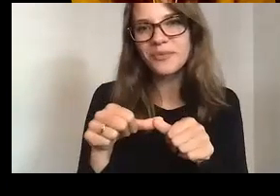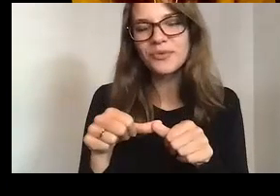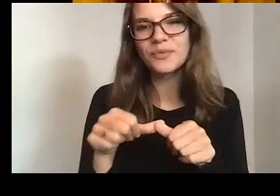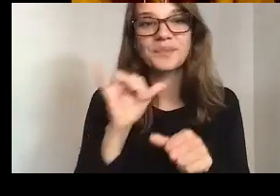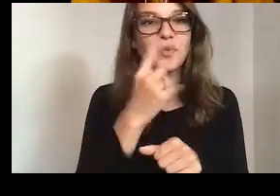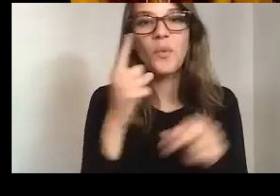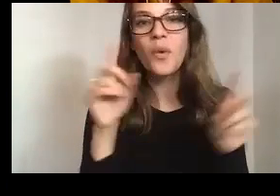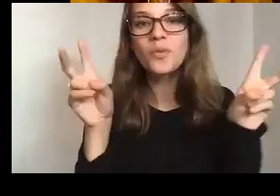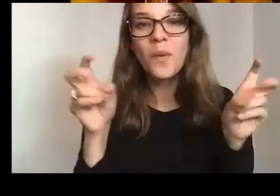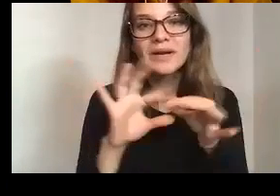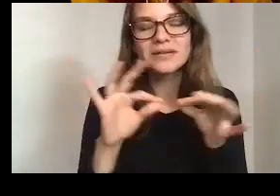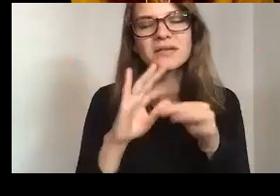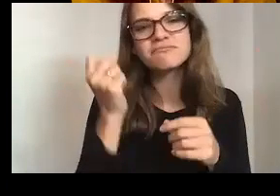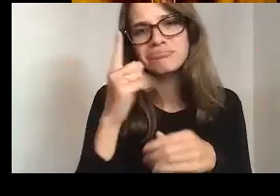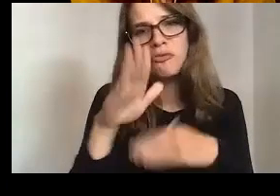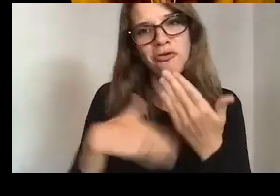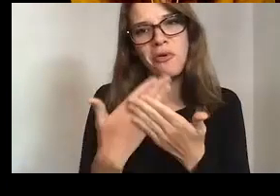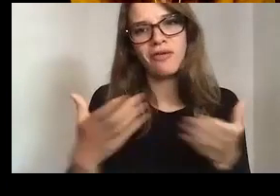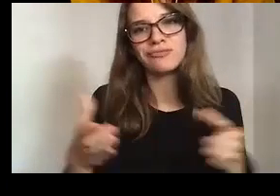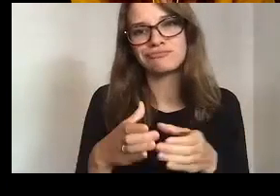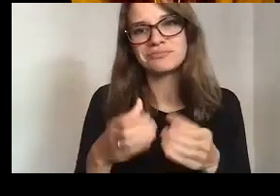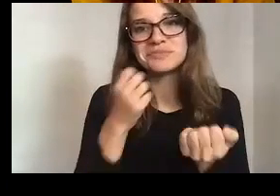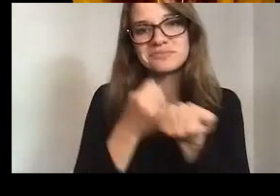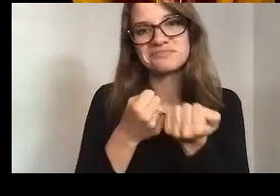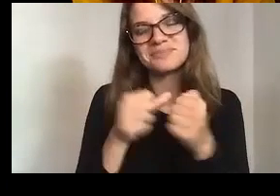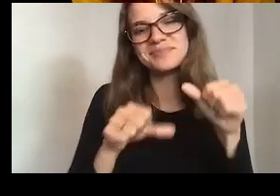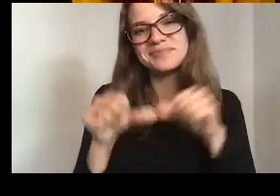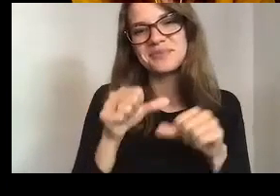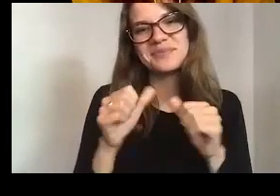that we're all in this together so I think that being patient with one another is really important